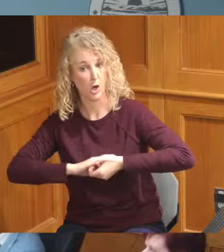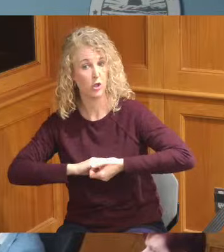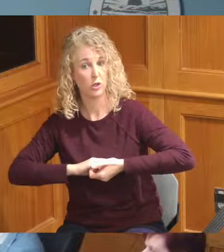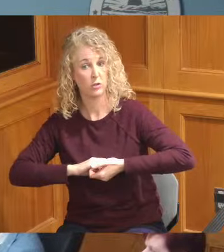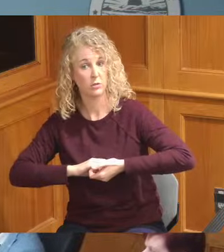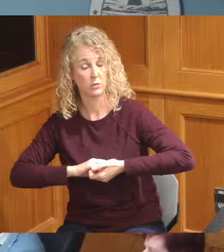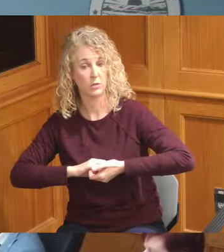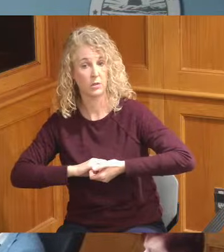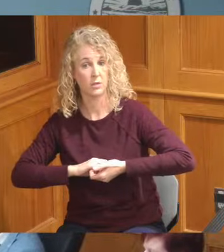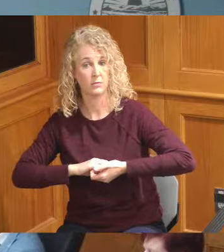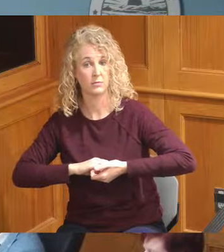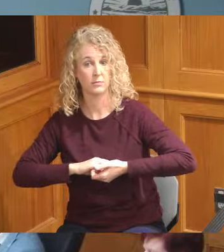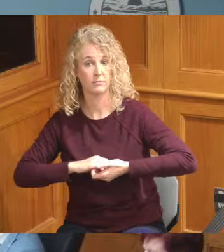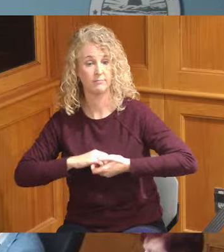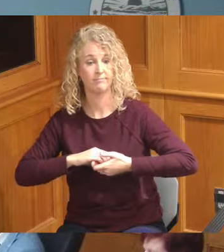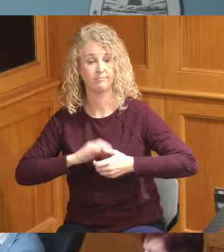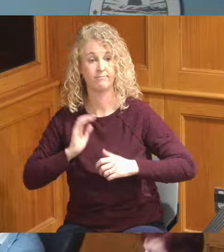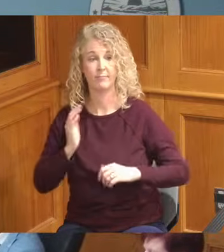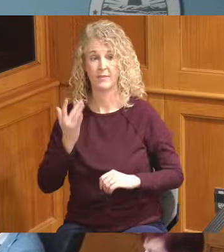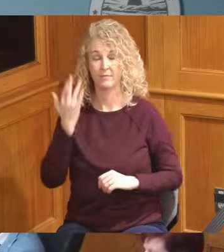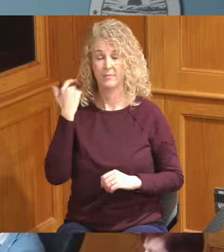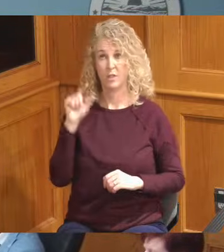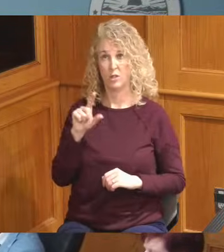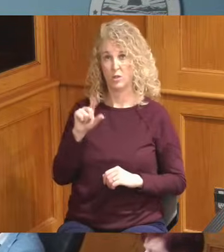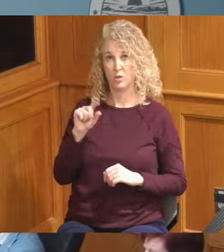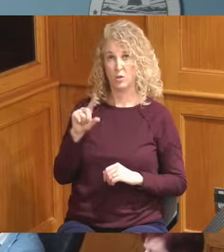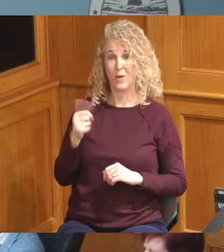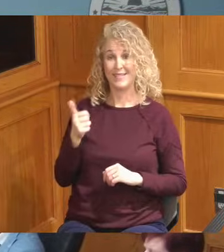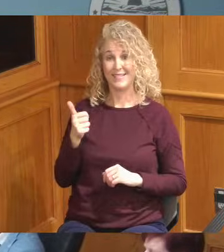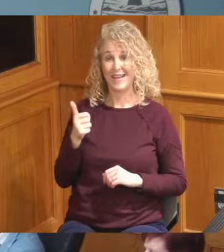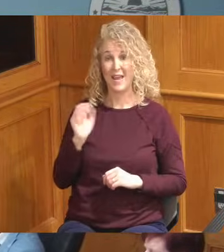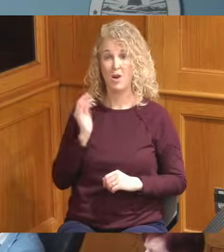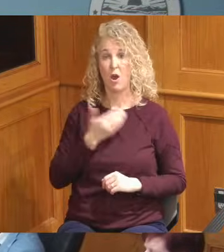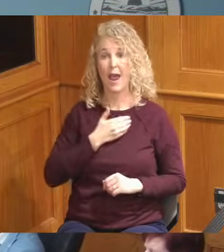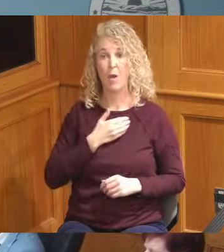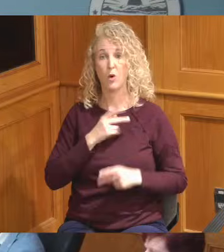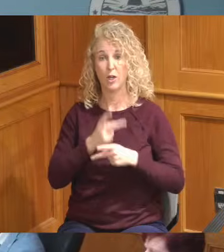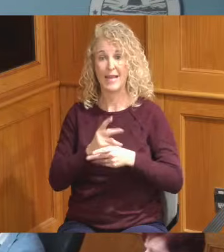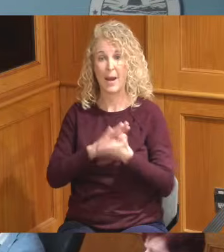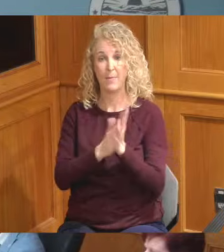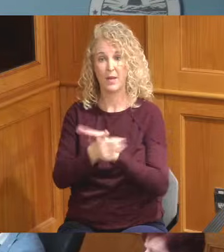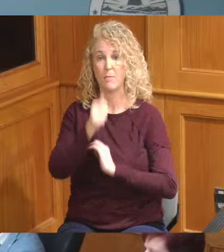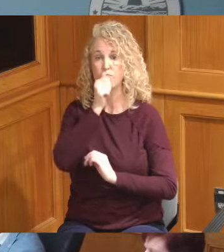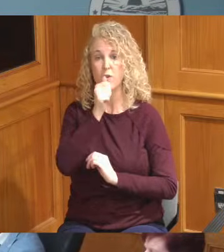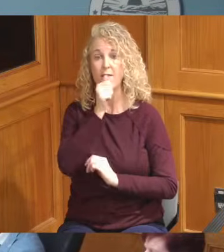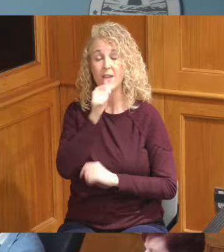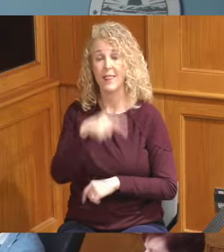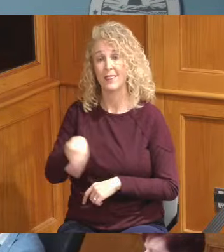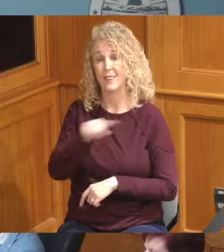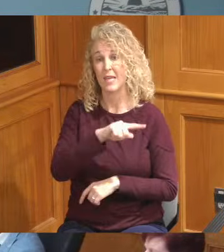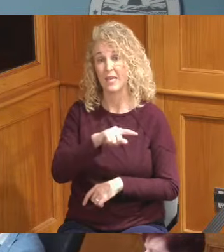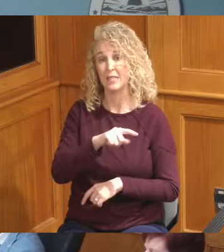when we privatized our foster care back in 2010, um, these providers here at Lighthouse, NECO,